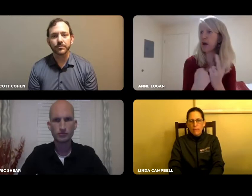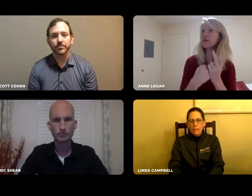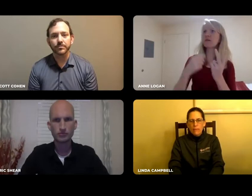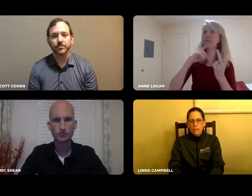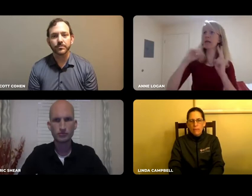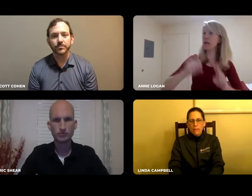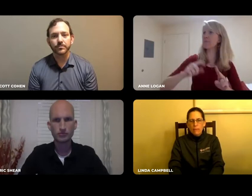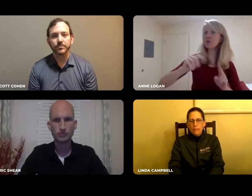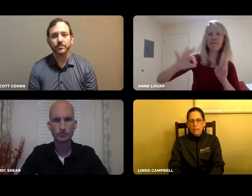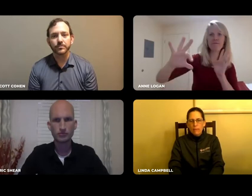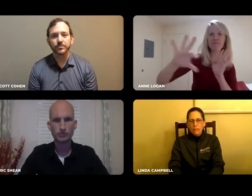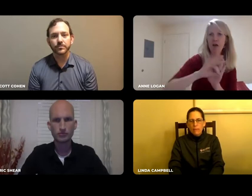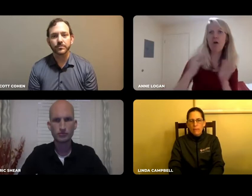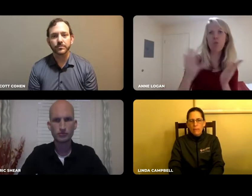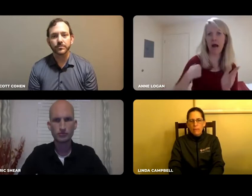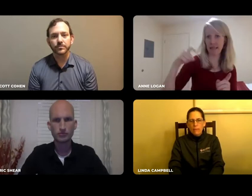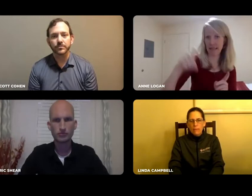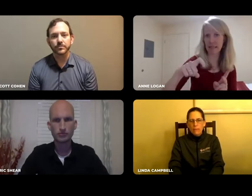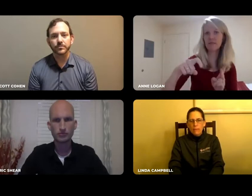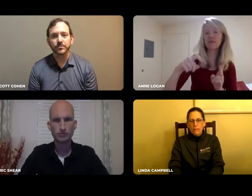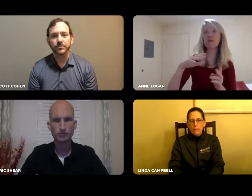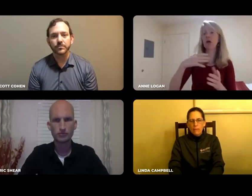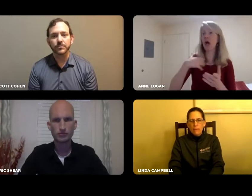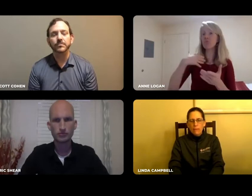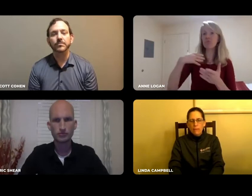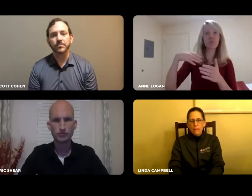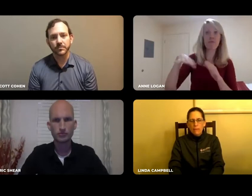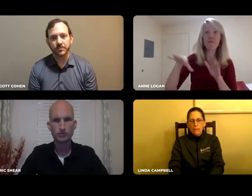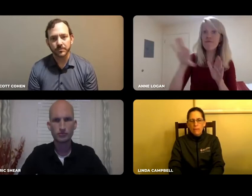I had to advocate for myself and find a job.